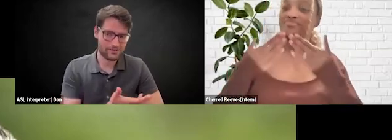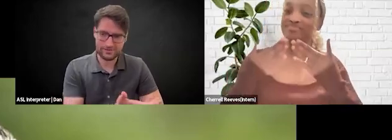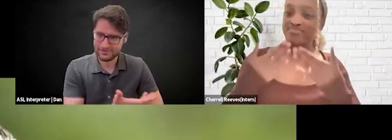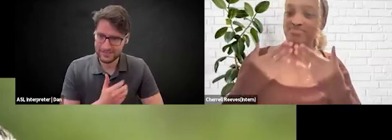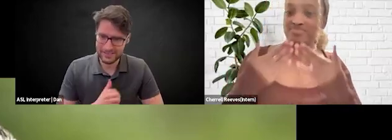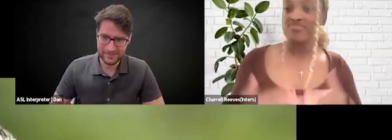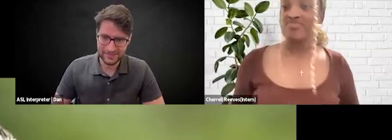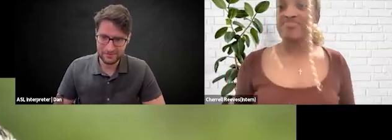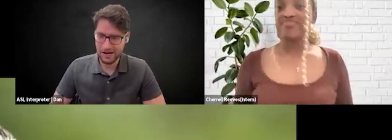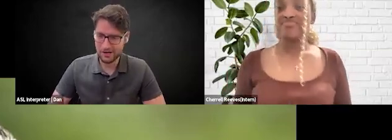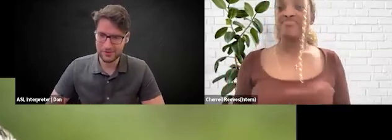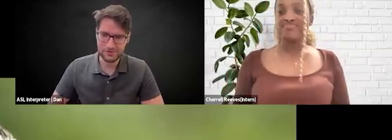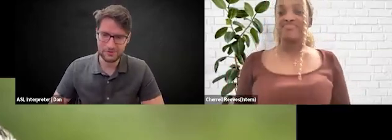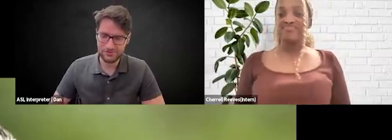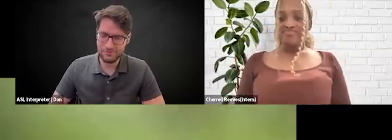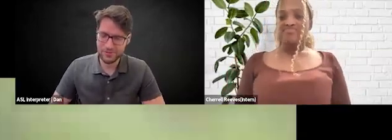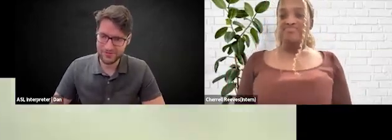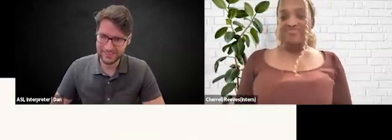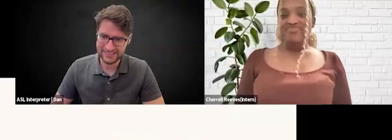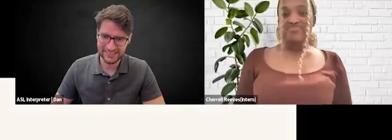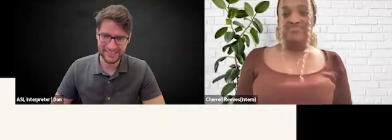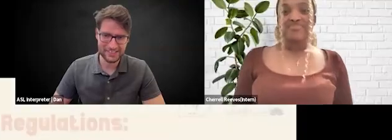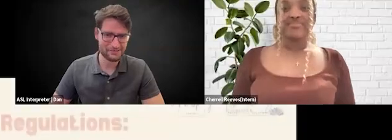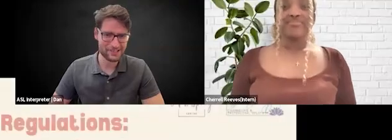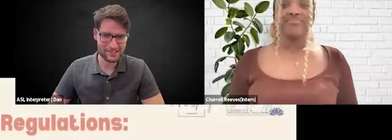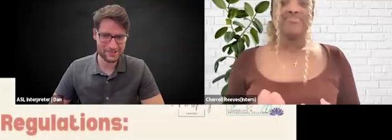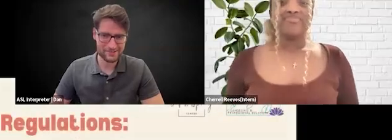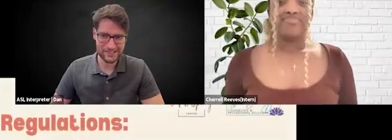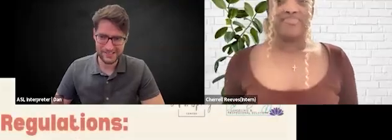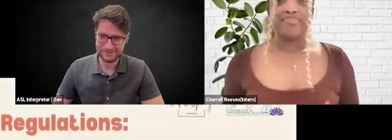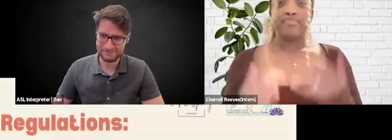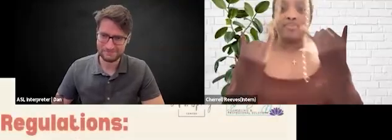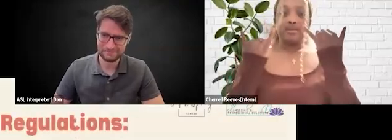Or even some characters from movies that relate to the green zone.